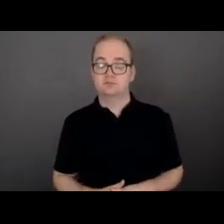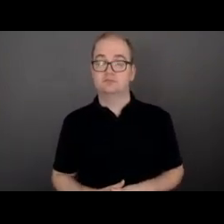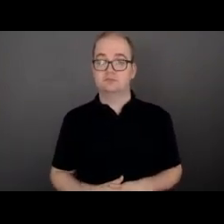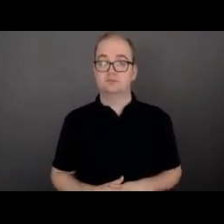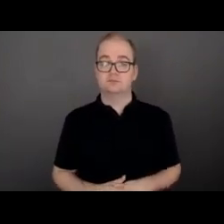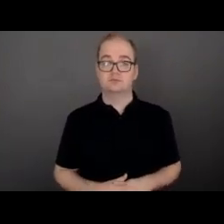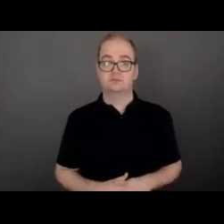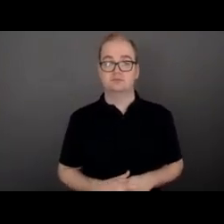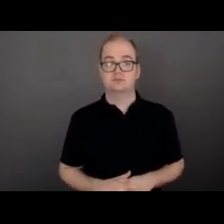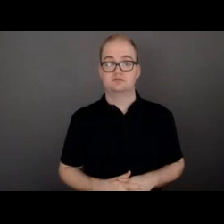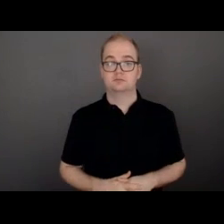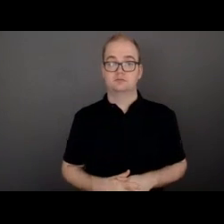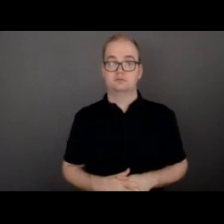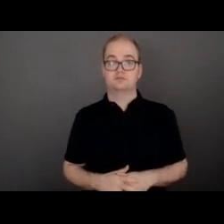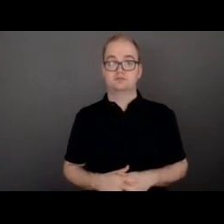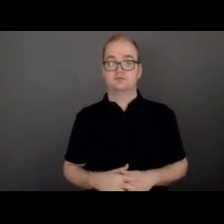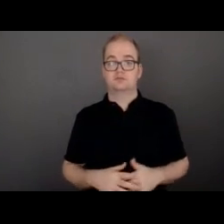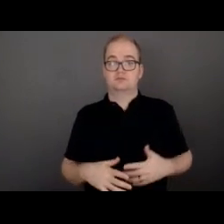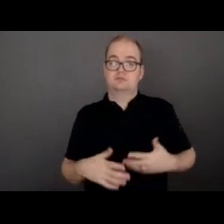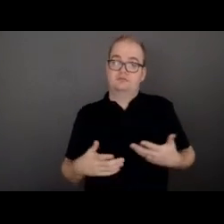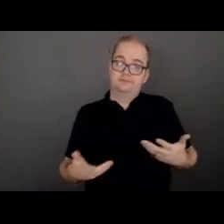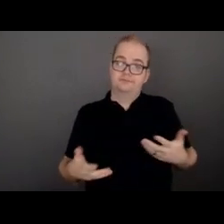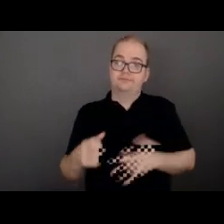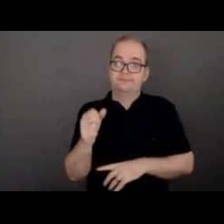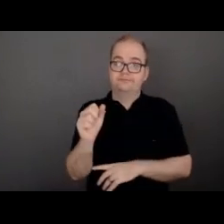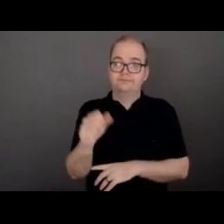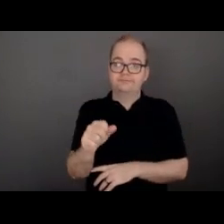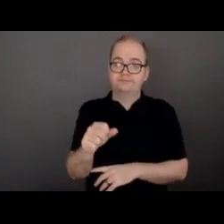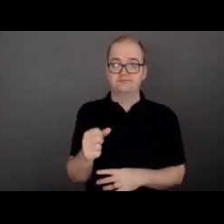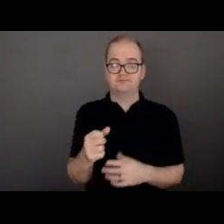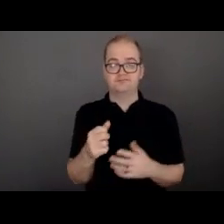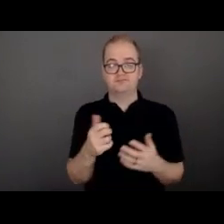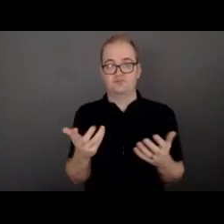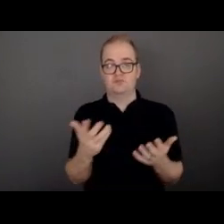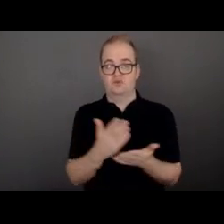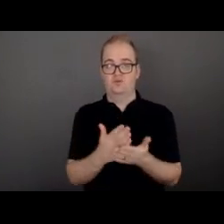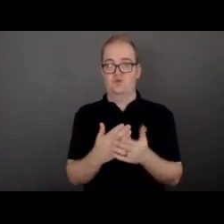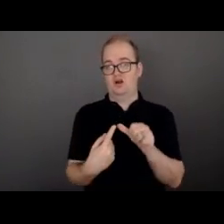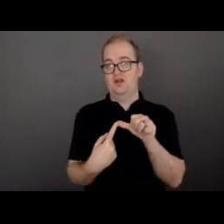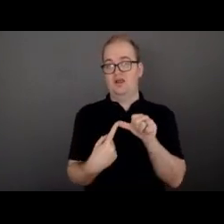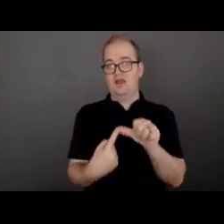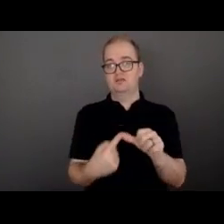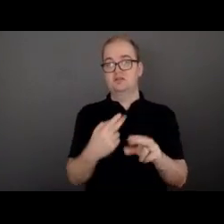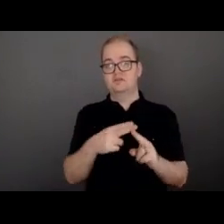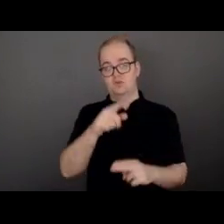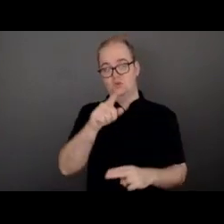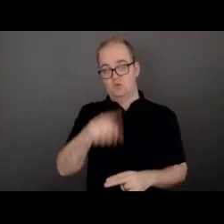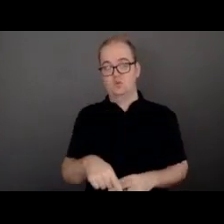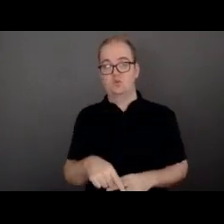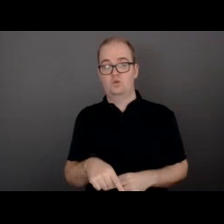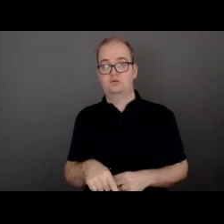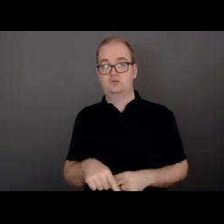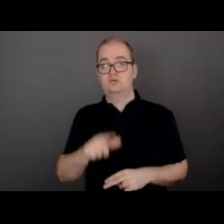So I guess the answer in this circumstance is she could do any of the above.